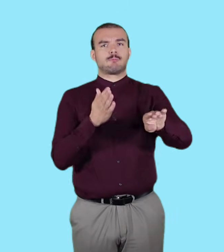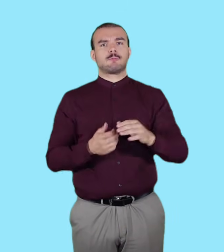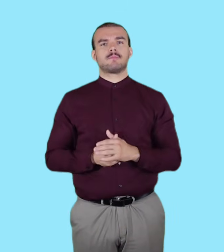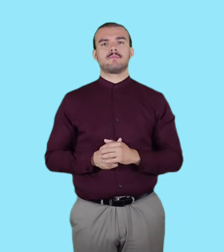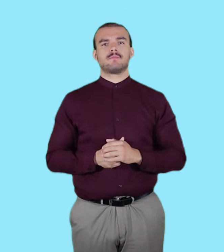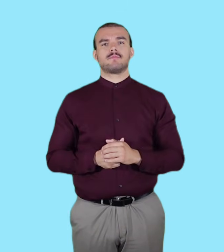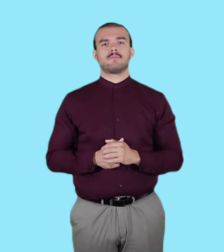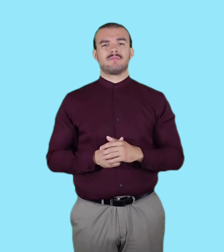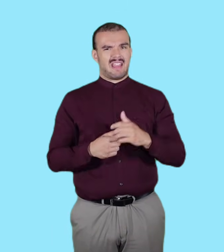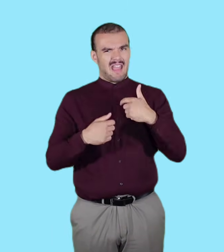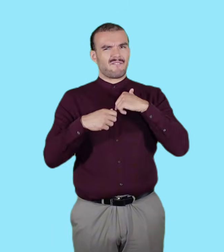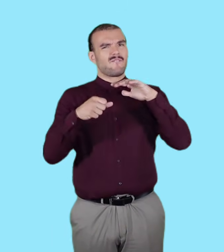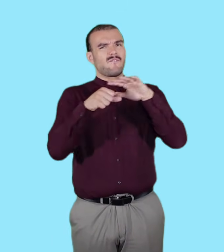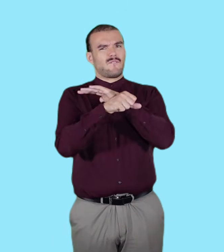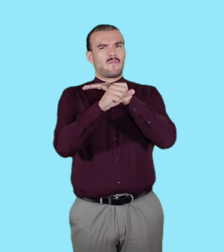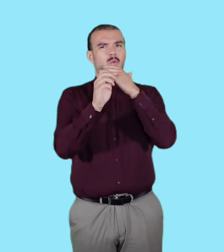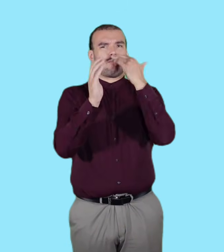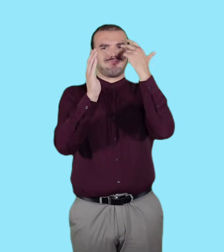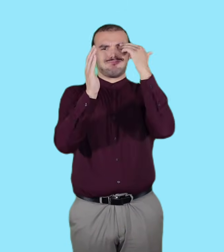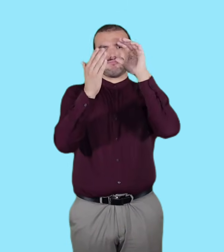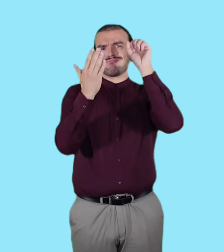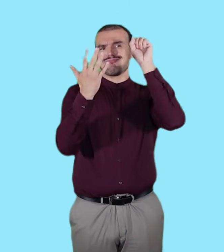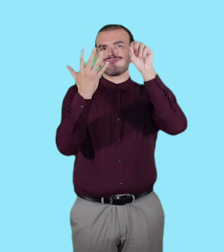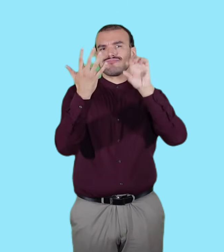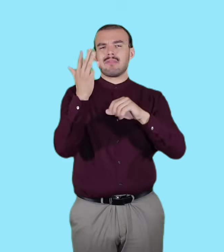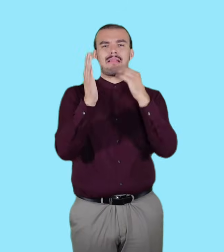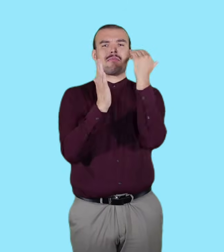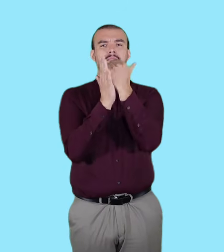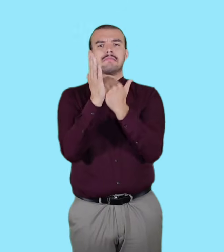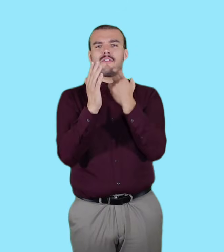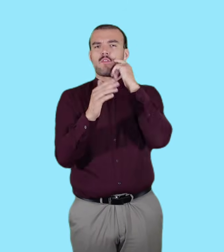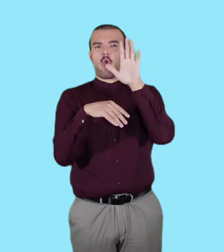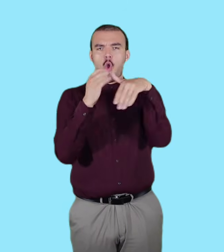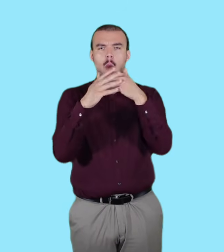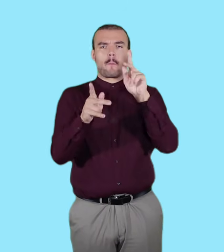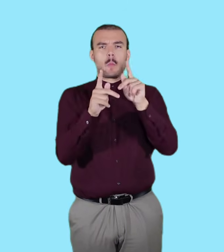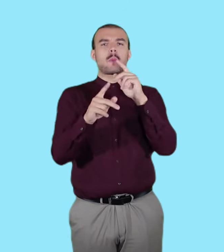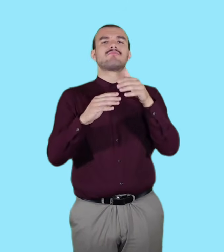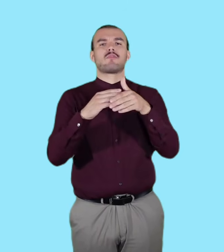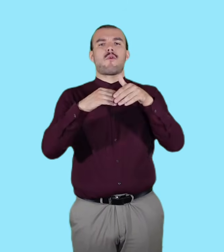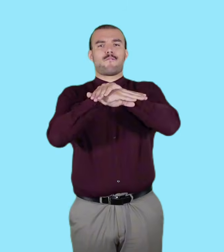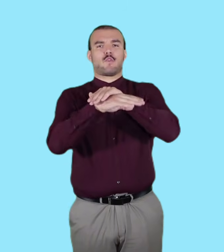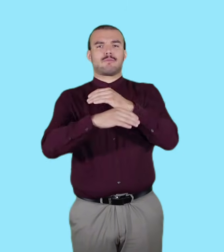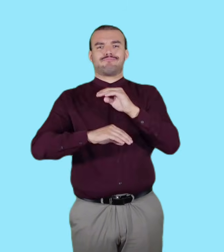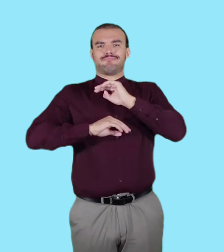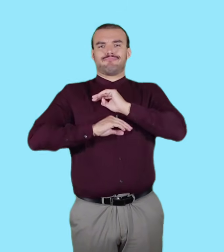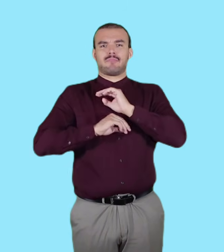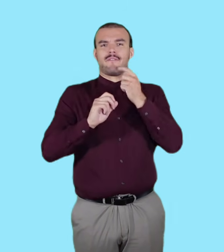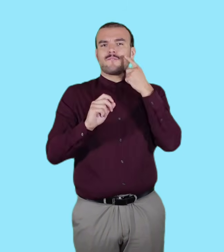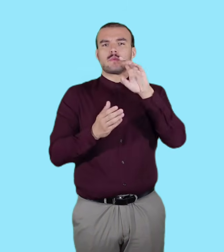Here is a full list of all the different groups of people who are covered by exemptions.